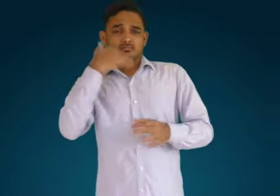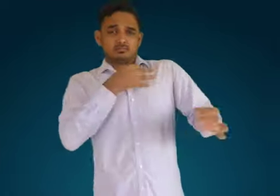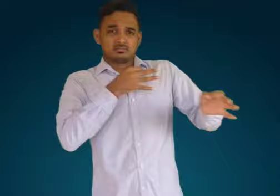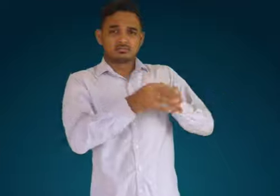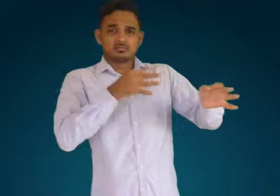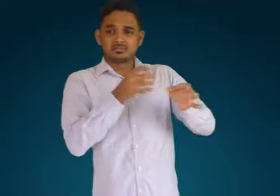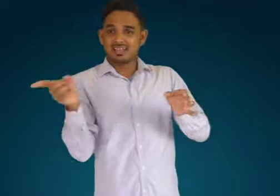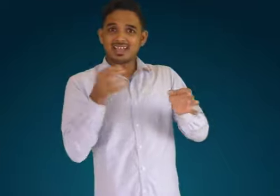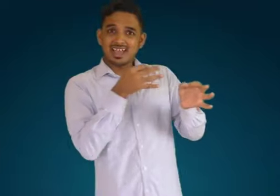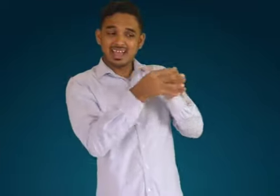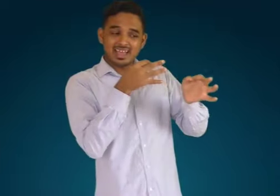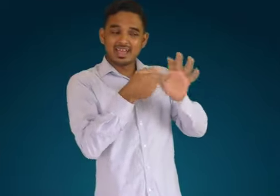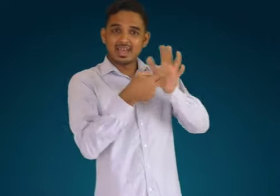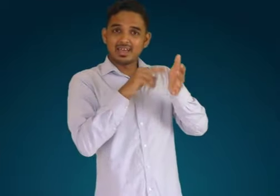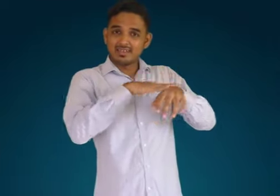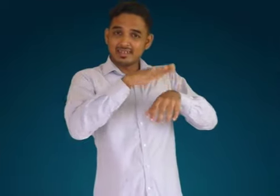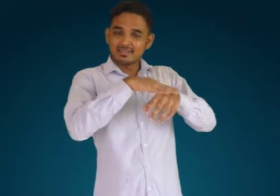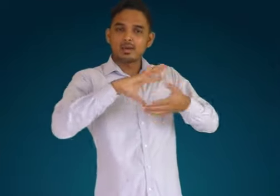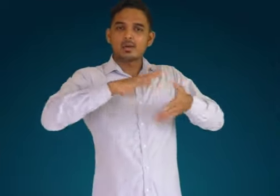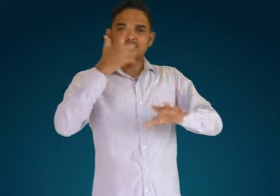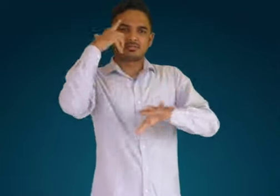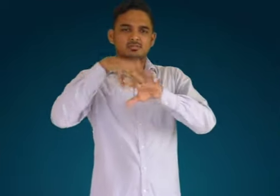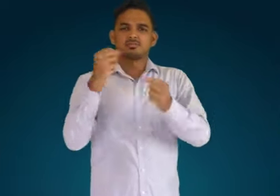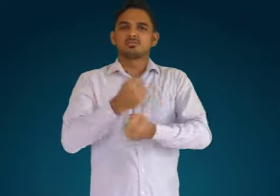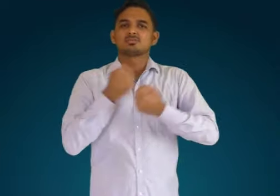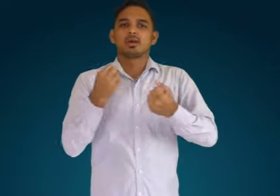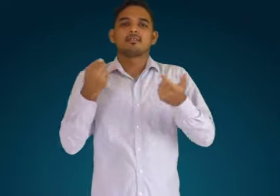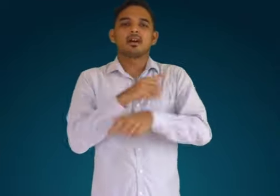the other benefit of having these drawings and concepts on the walls and